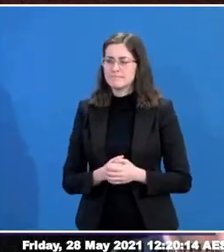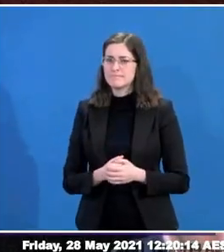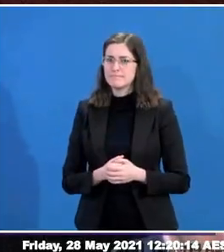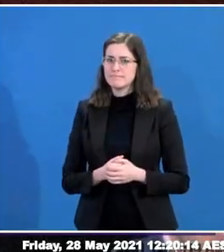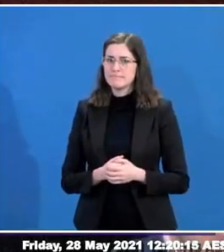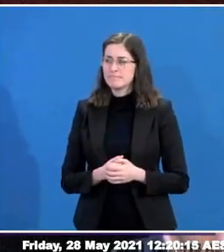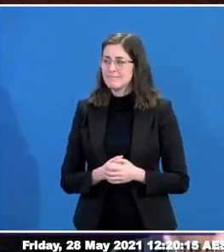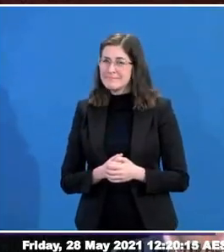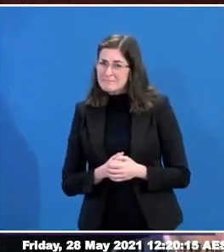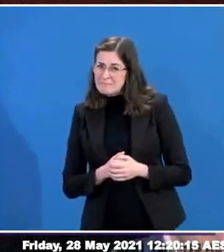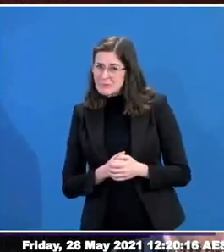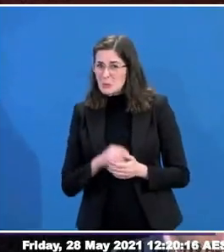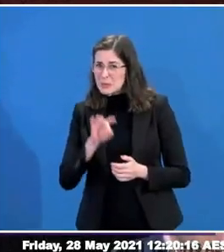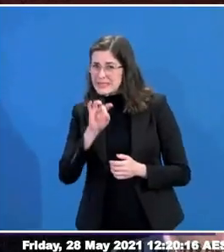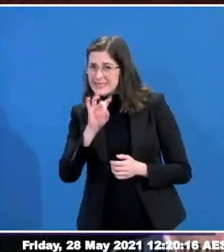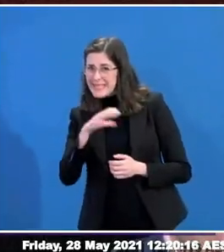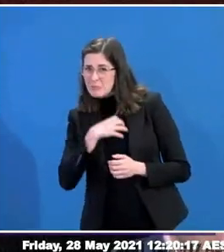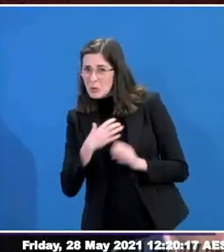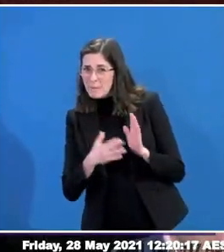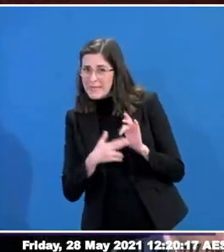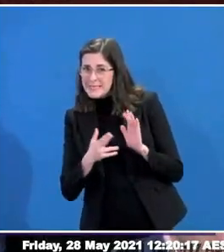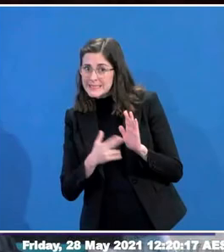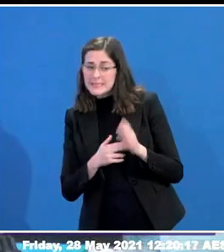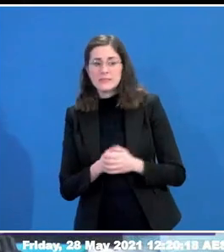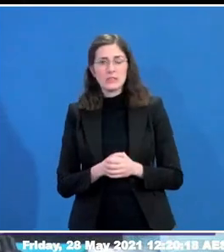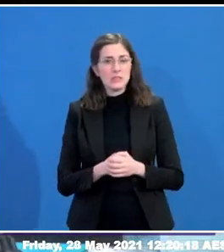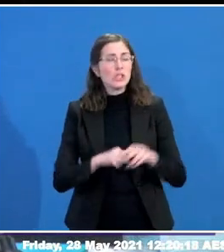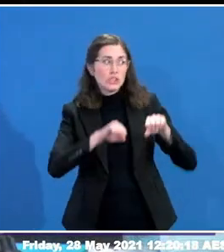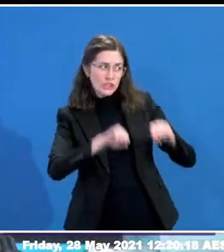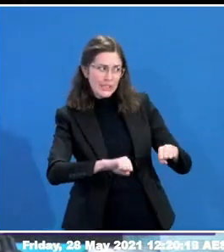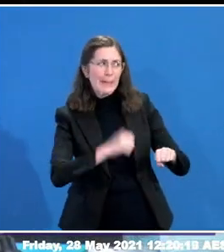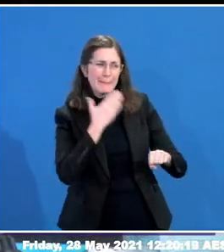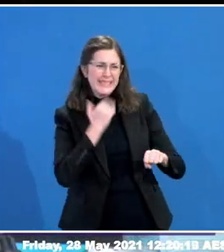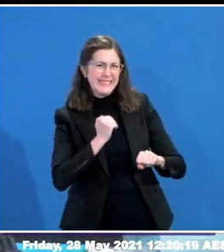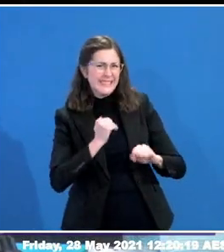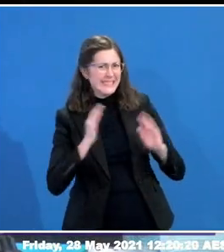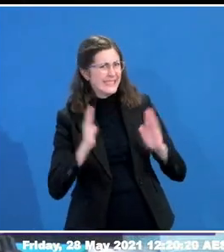Perhaps 10. I'm always a bit out. Well, let's try and keep it to five, shall we? Certainly.